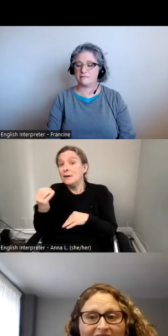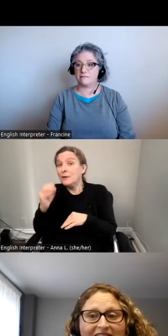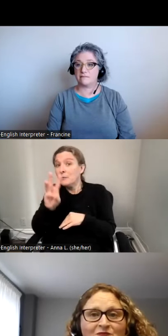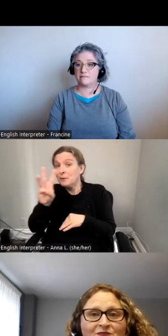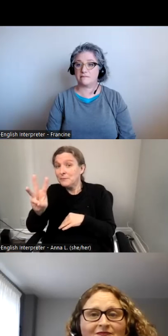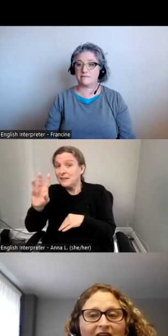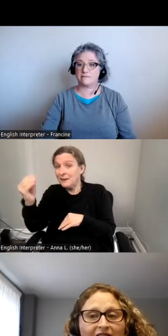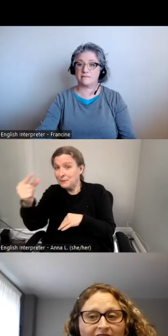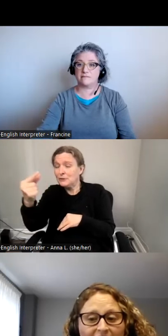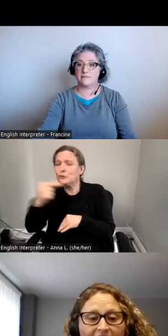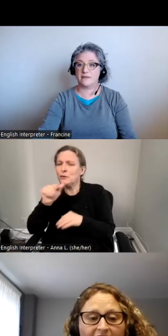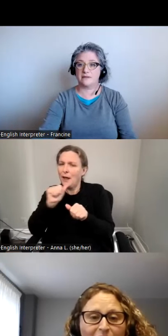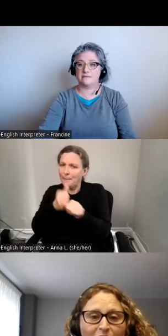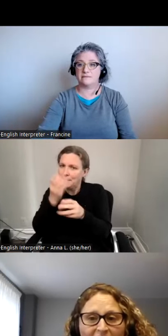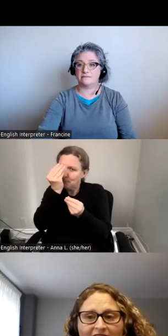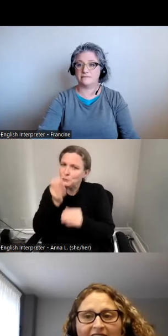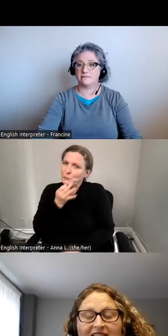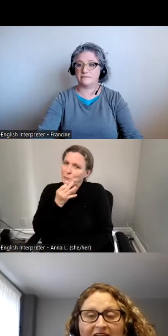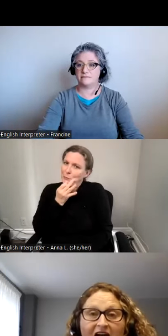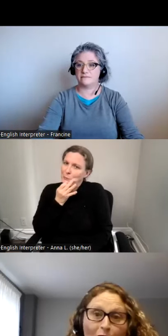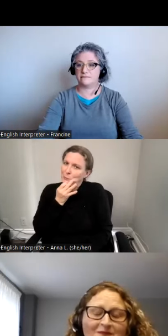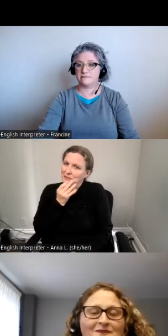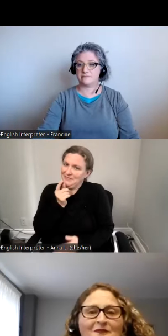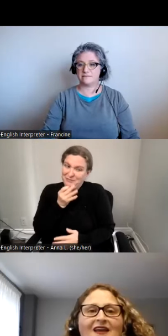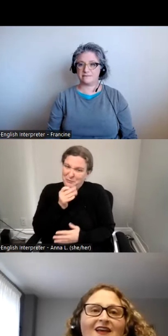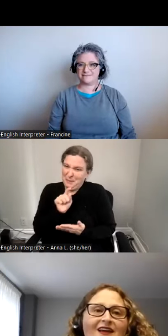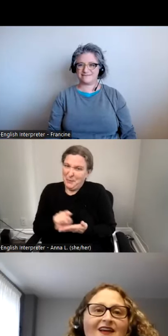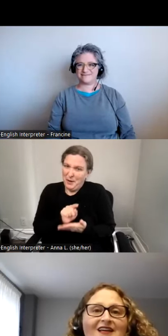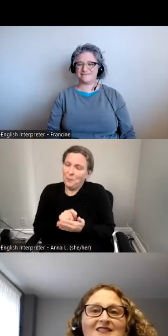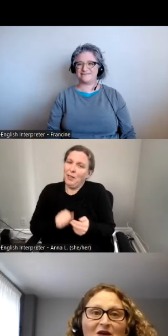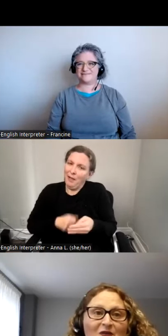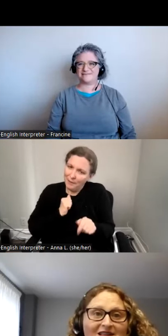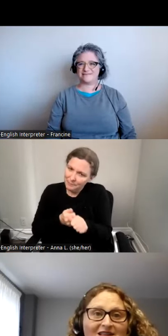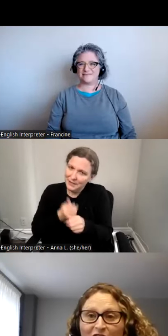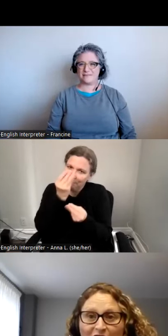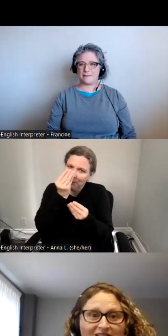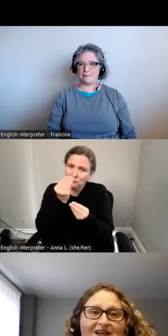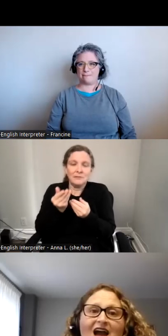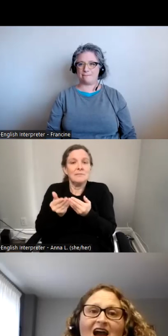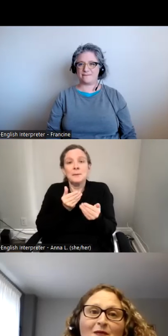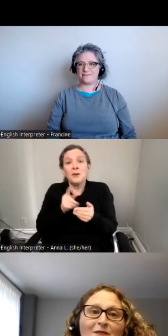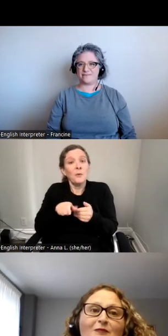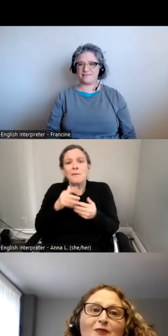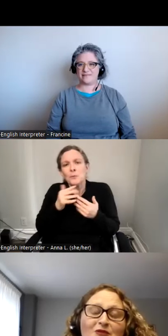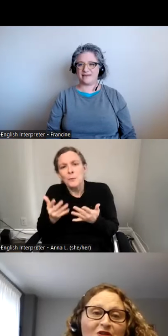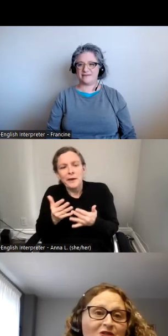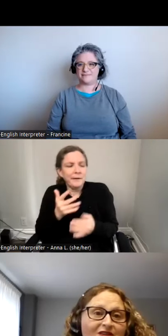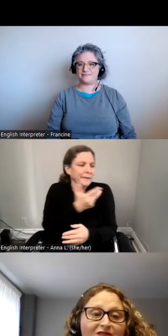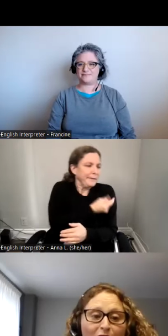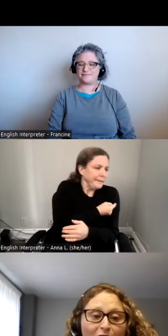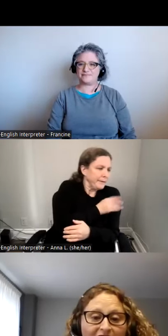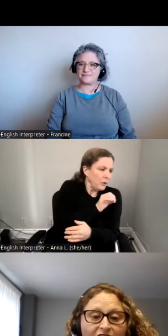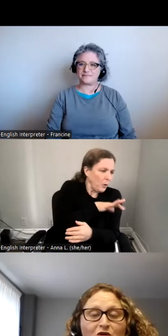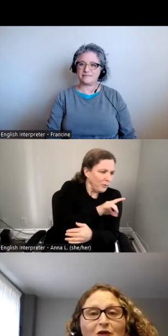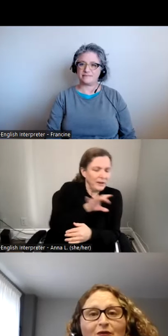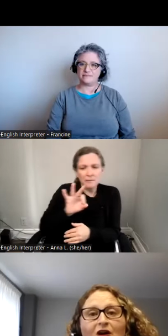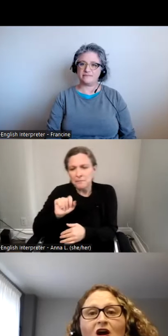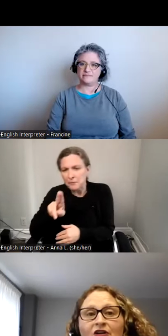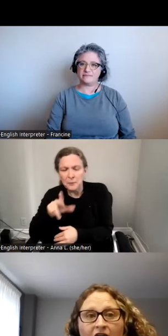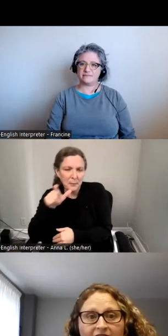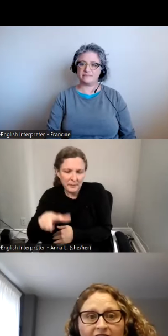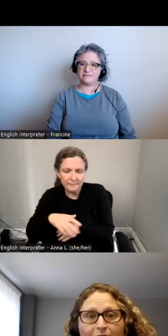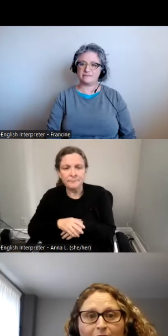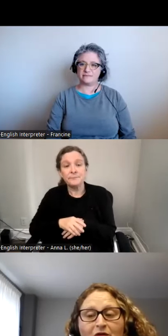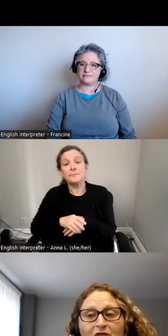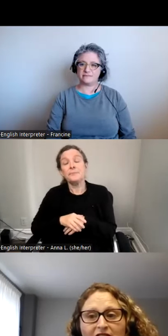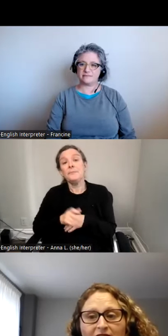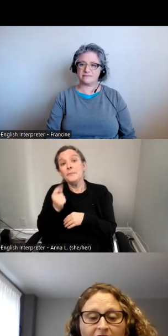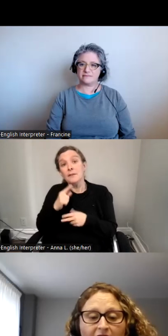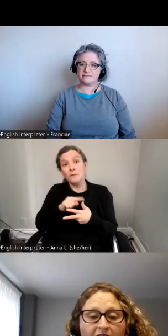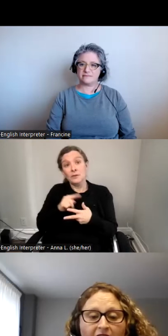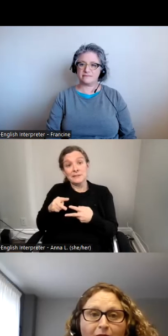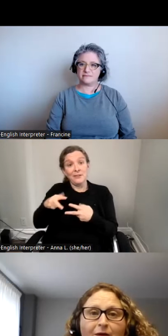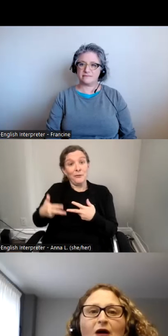There is no longer an interval between the Covid Vaccine and other vaccines, such as the flu shot that was just changed last week, and Ontario is supposed to be Updating.